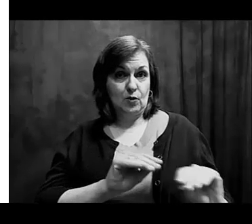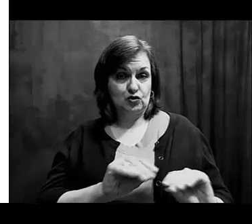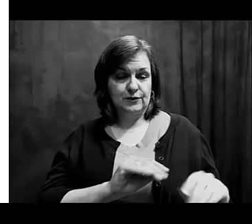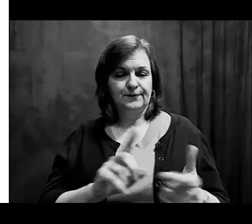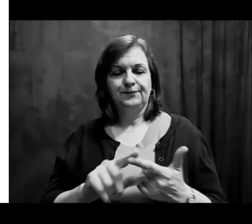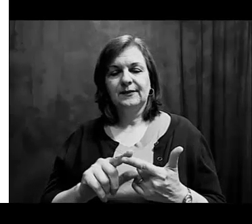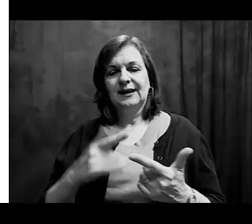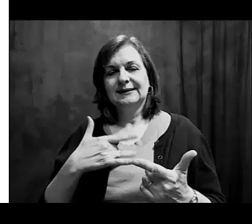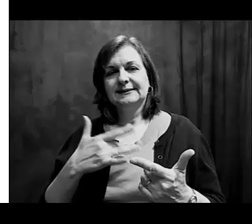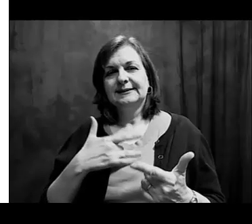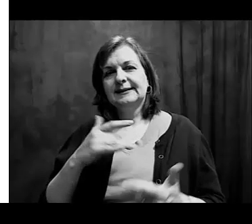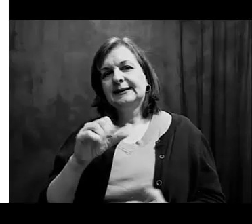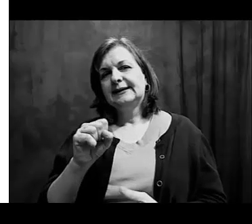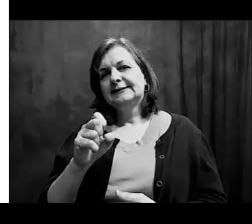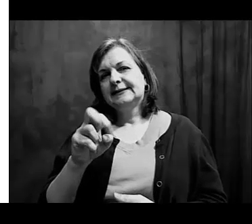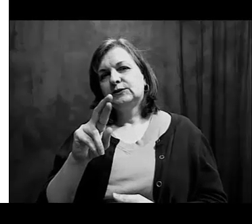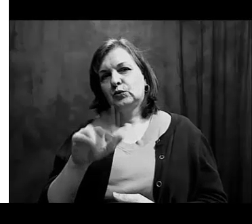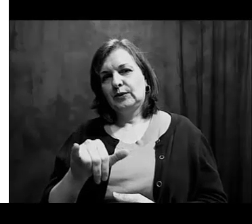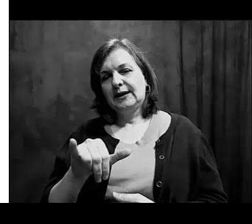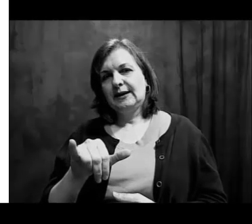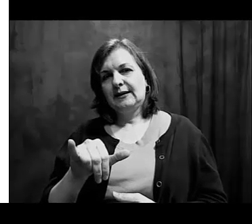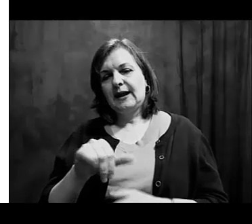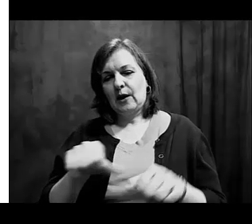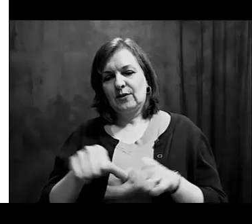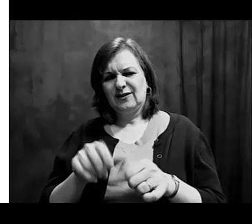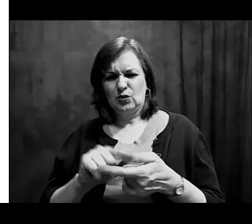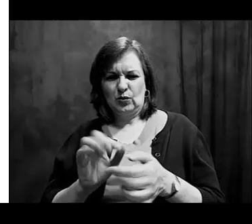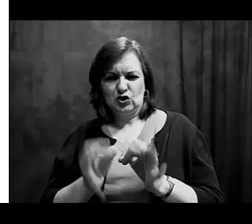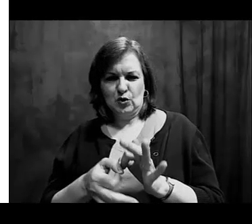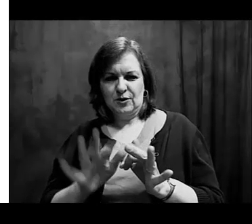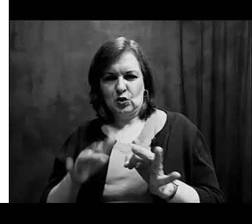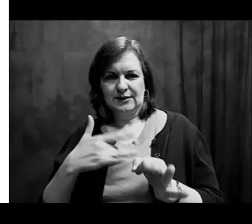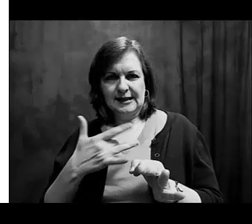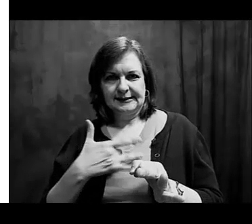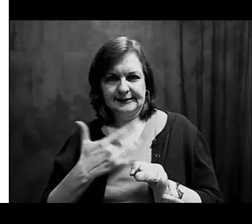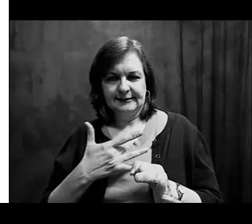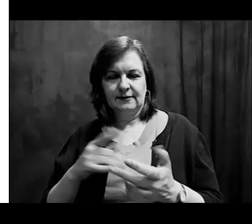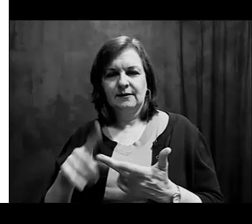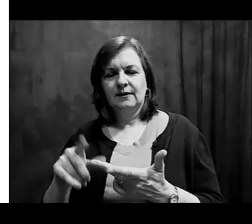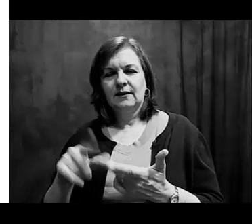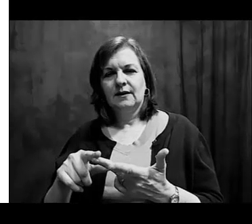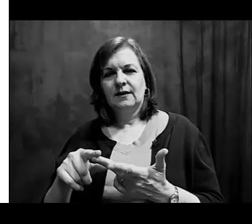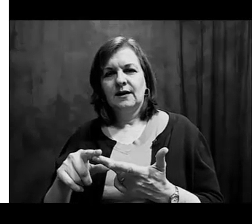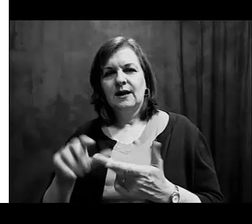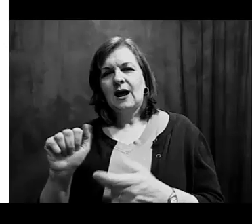to interpret our senses and then association areas and the difference here is